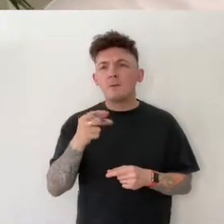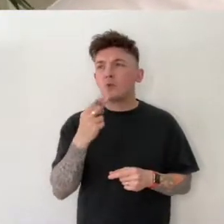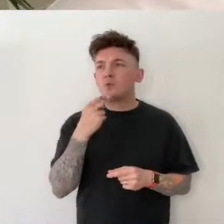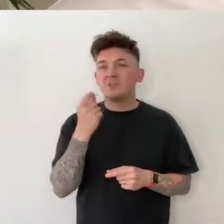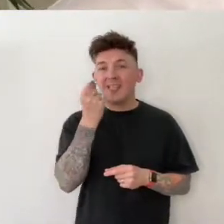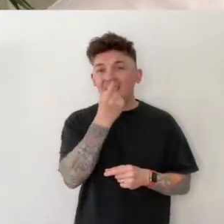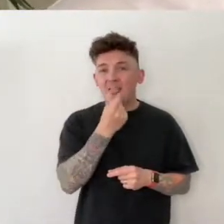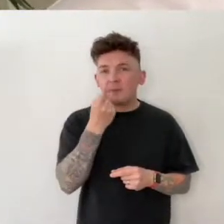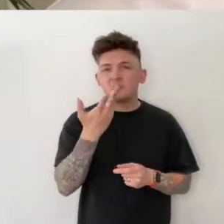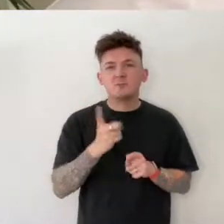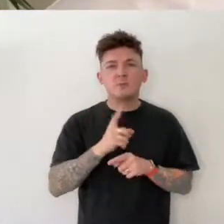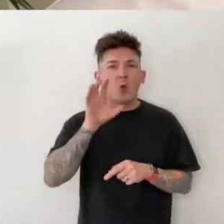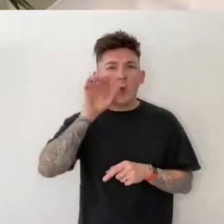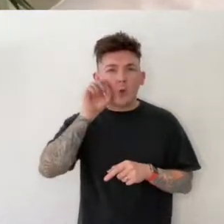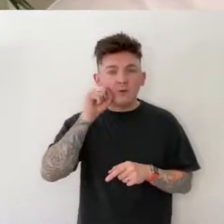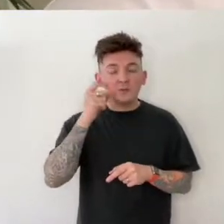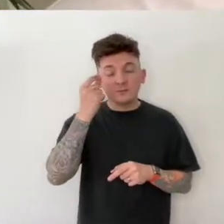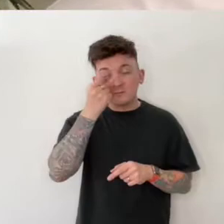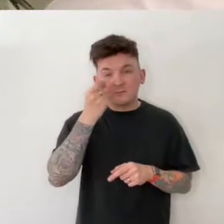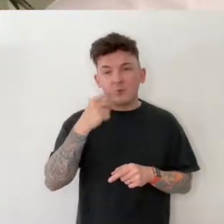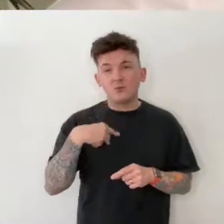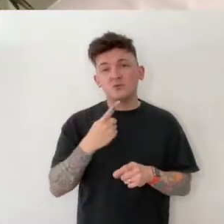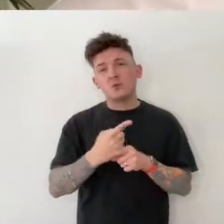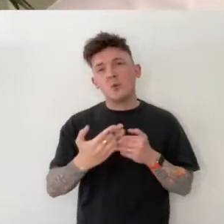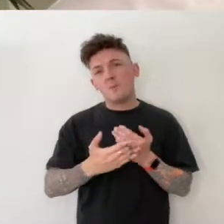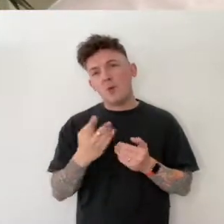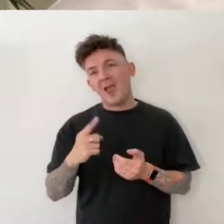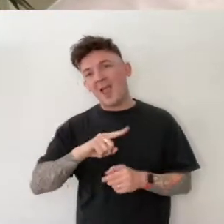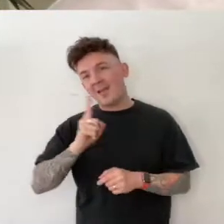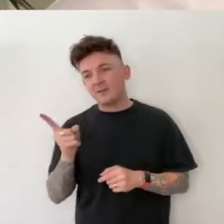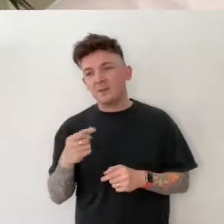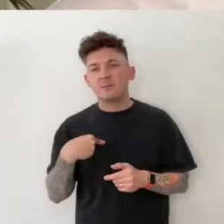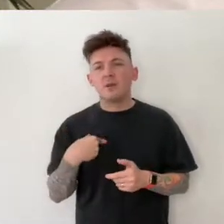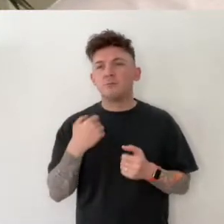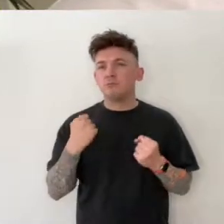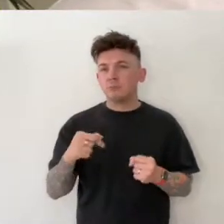lipstick and we're going to talk about that more in a minute but i would sort of do this